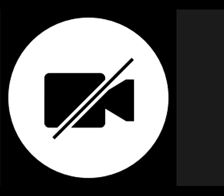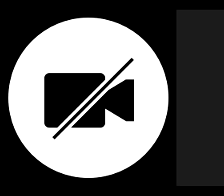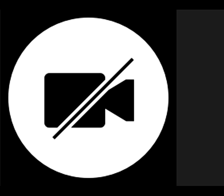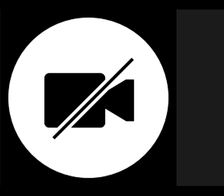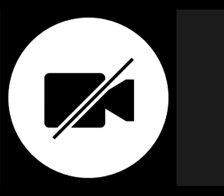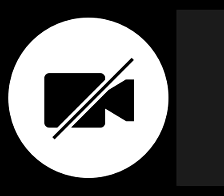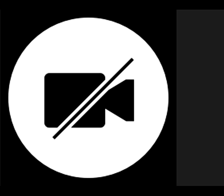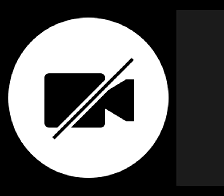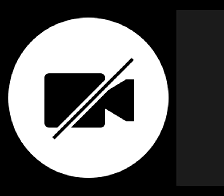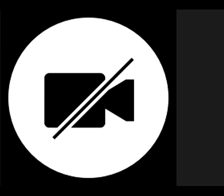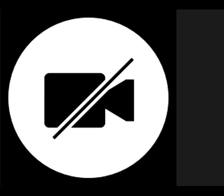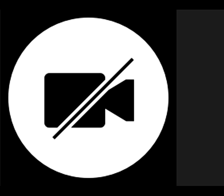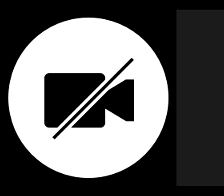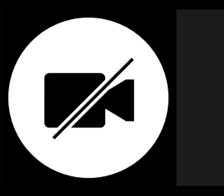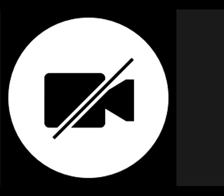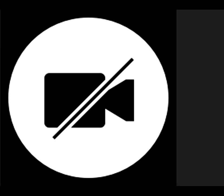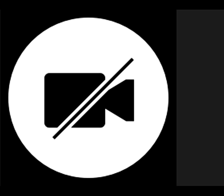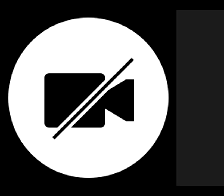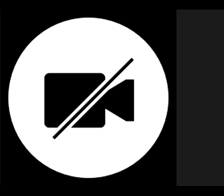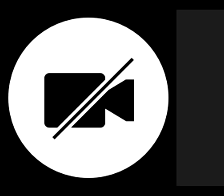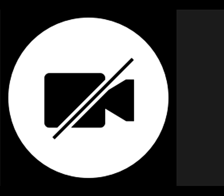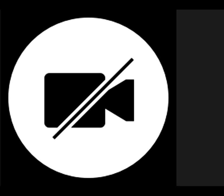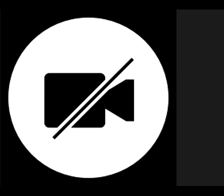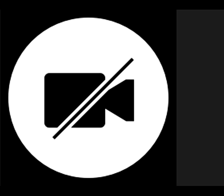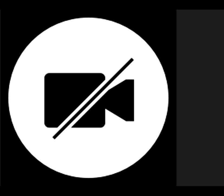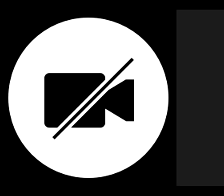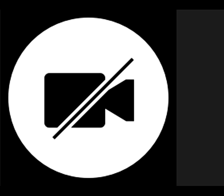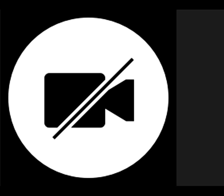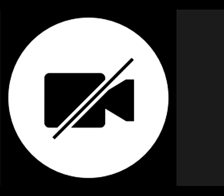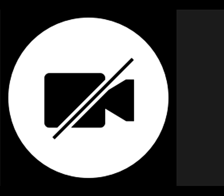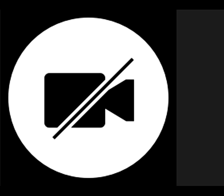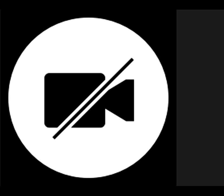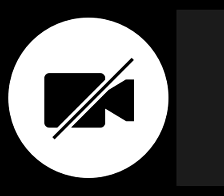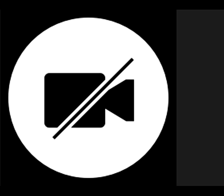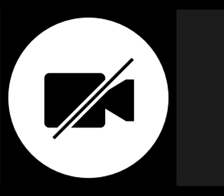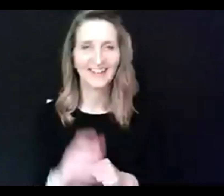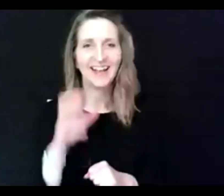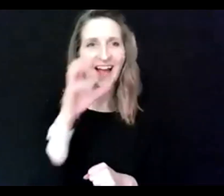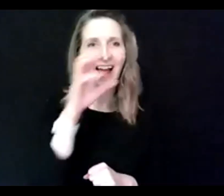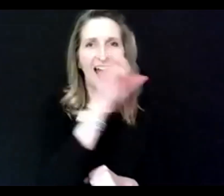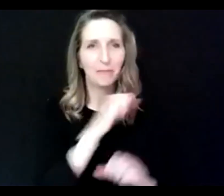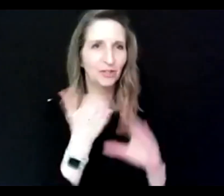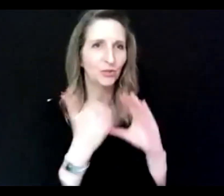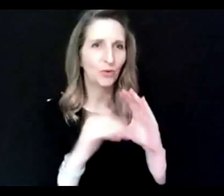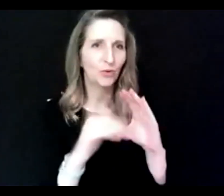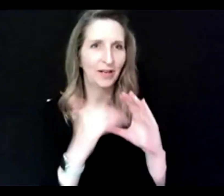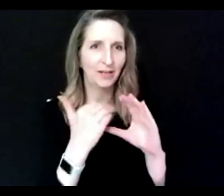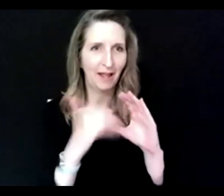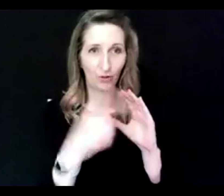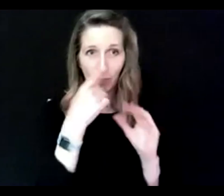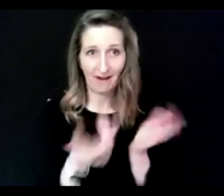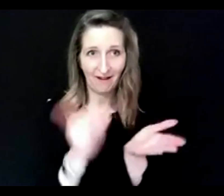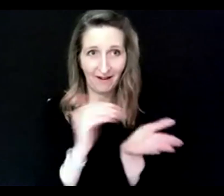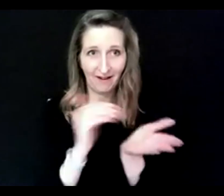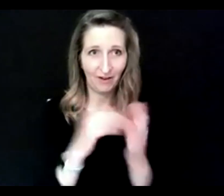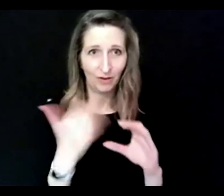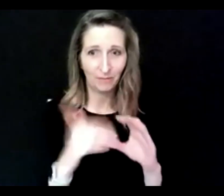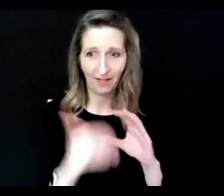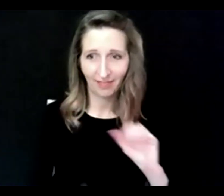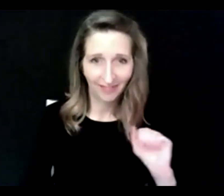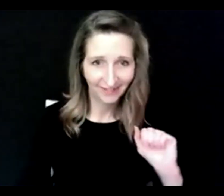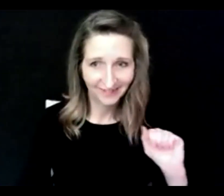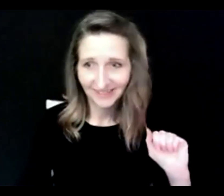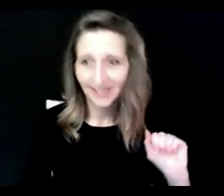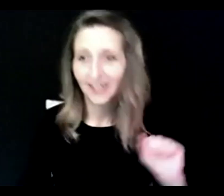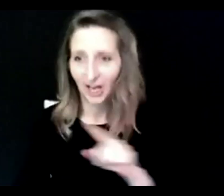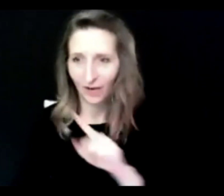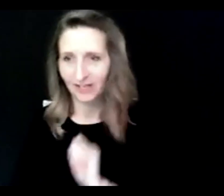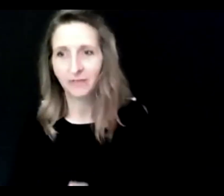Megan Wimberley.